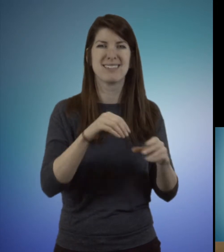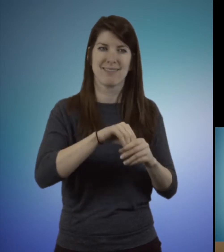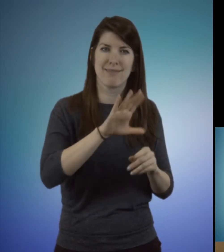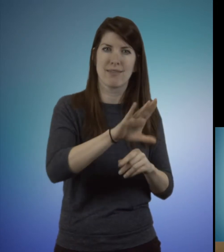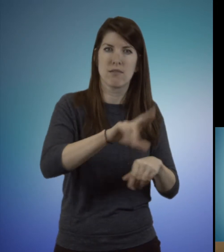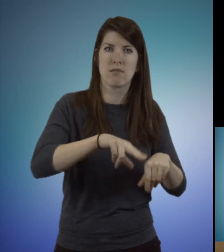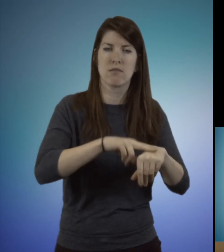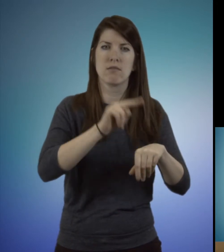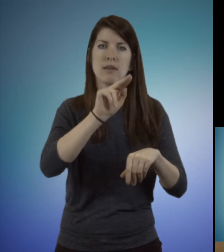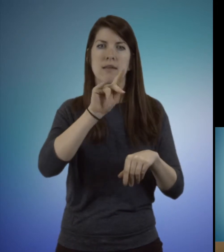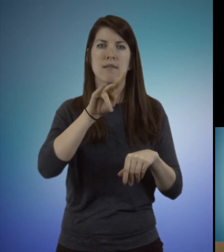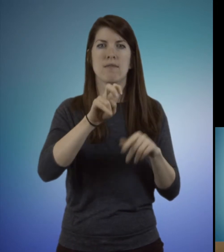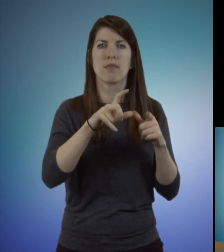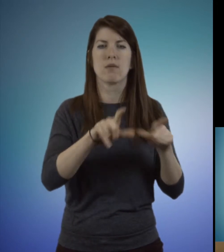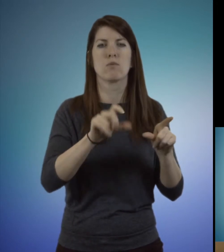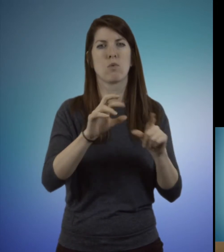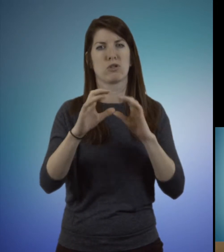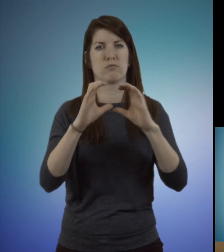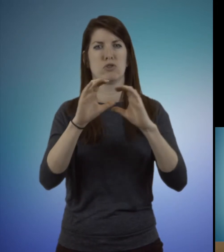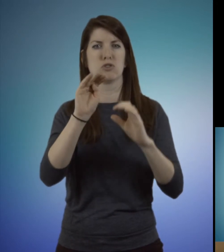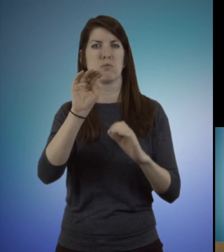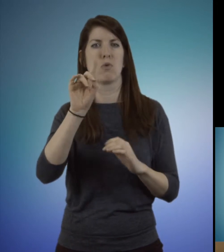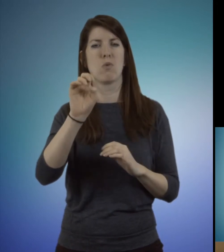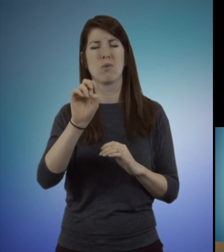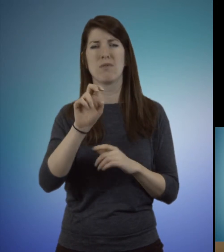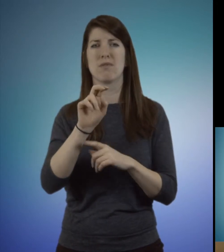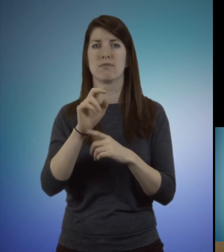or other mode of communication unless it is clearly feasible not to do so.